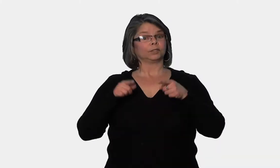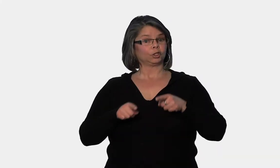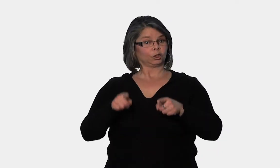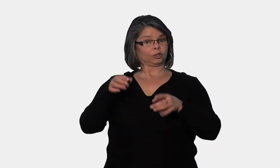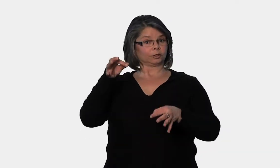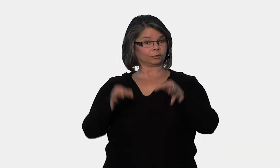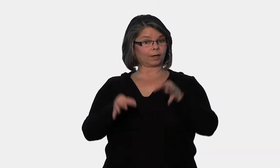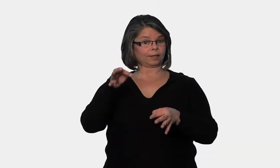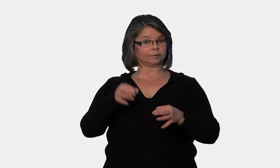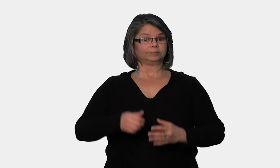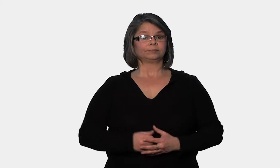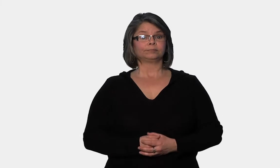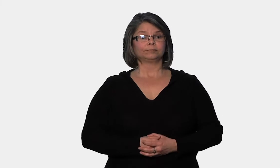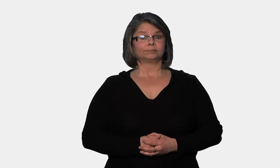At The Trial